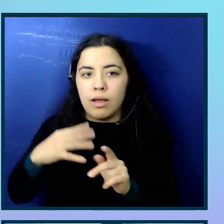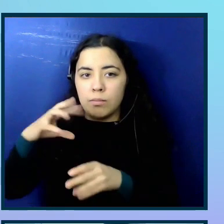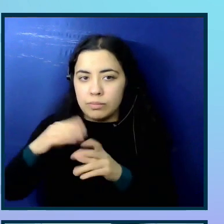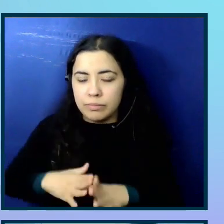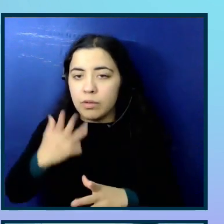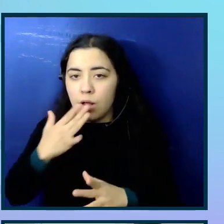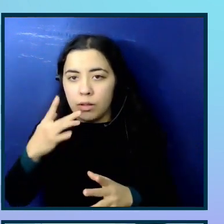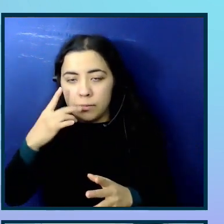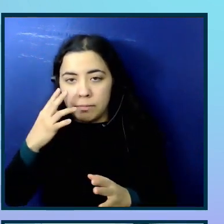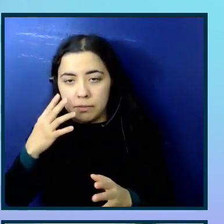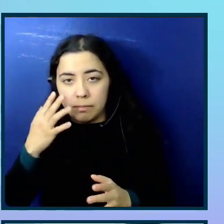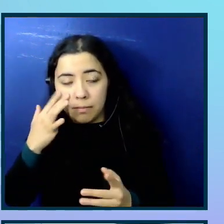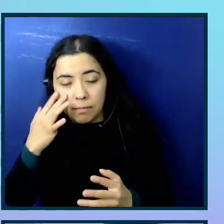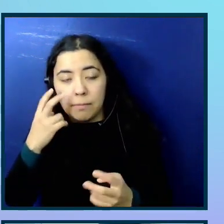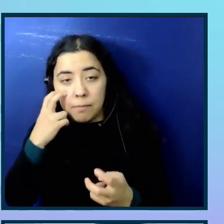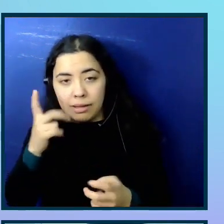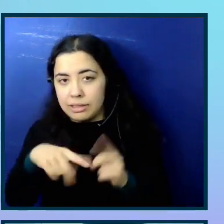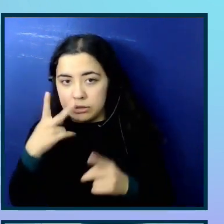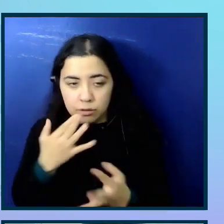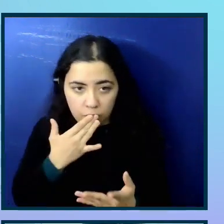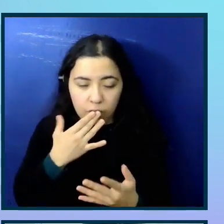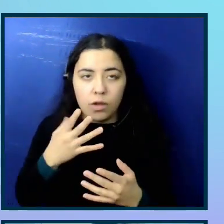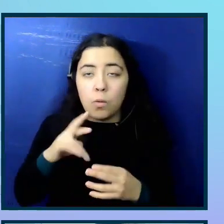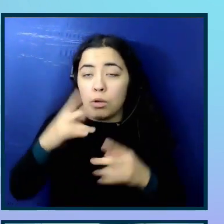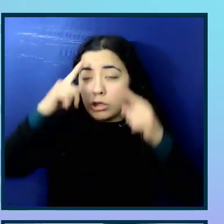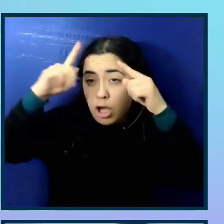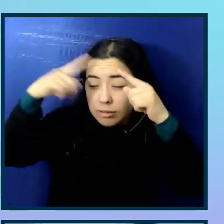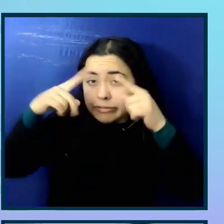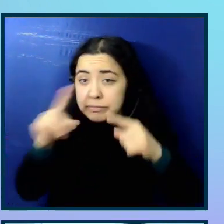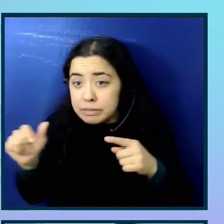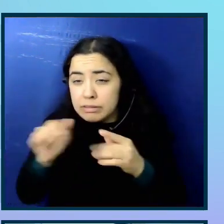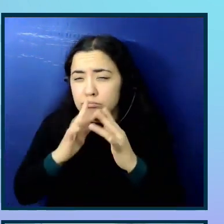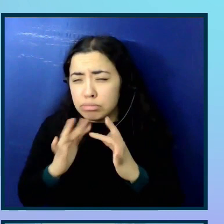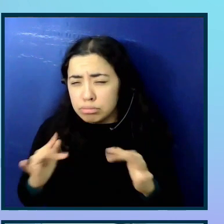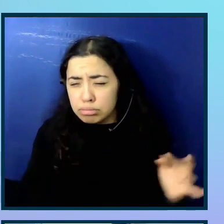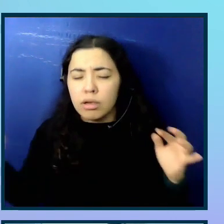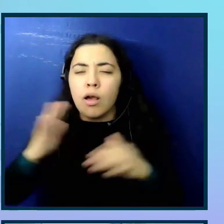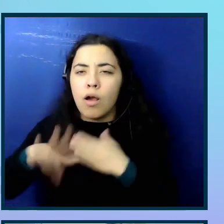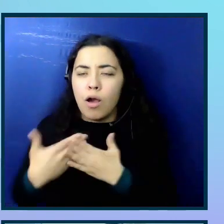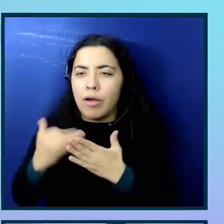and participants that identified as having some kind of cognitive disability. All of the sessions were run remote